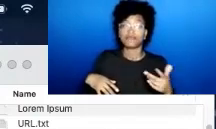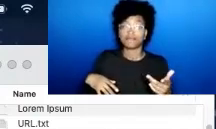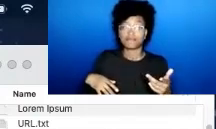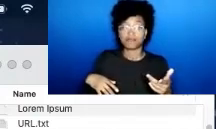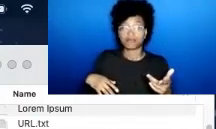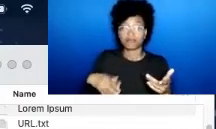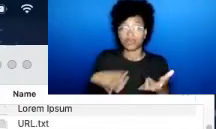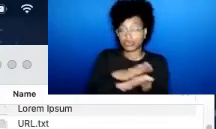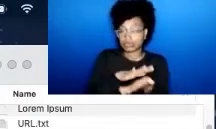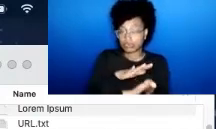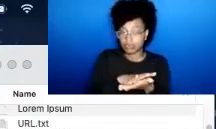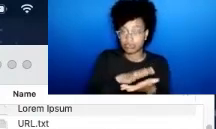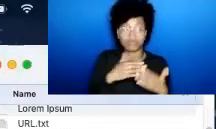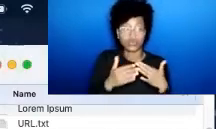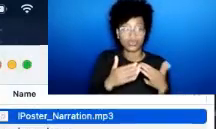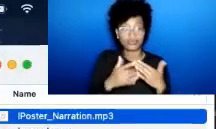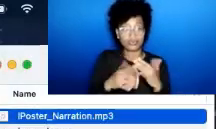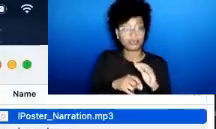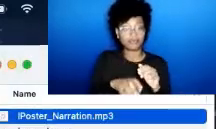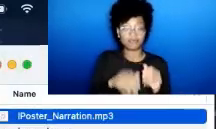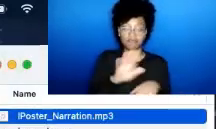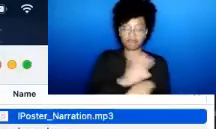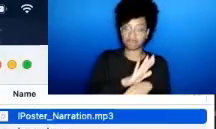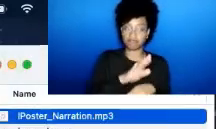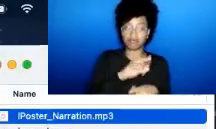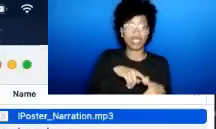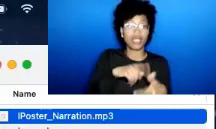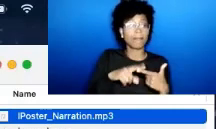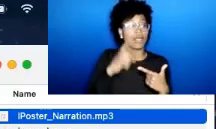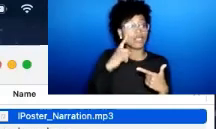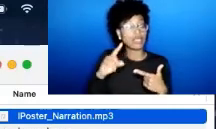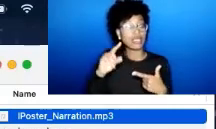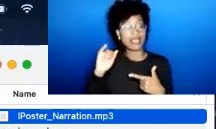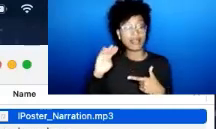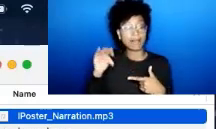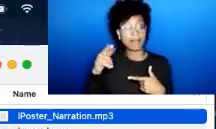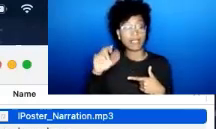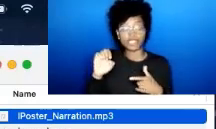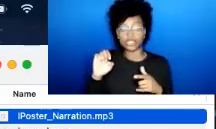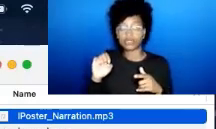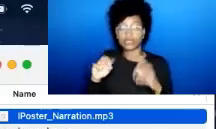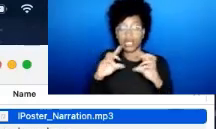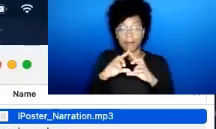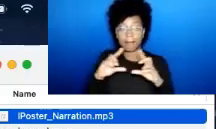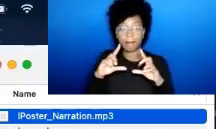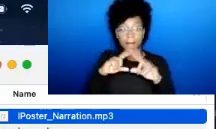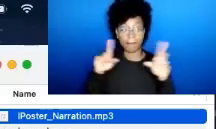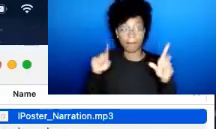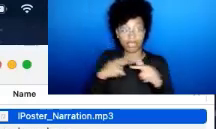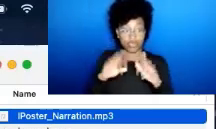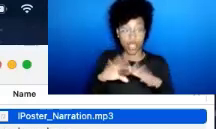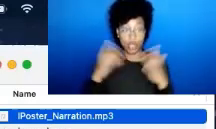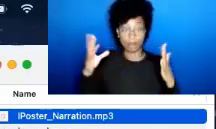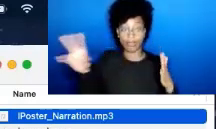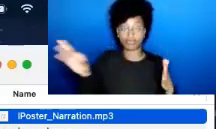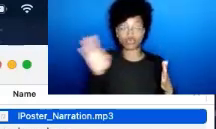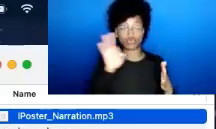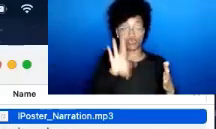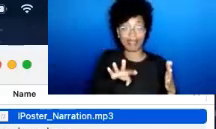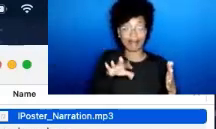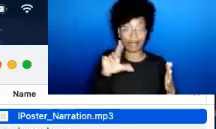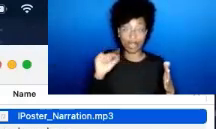07:12:07 insert will open and you can just drag your logo in here. And it will appear